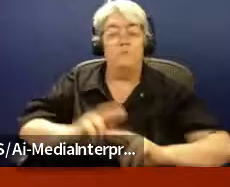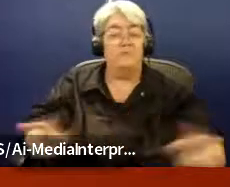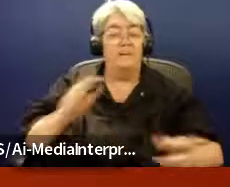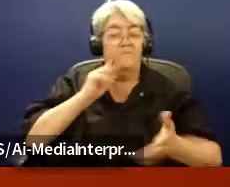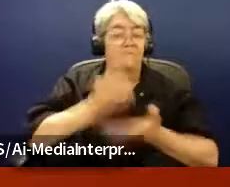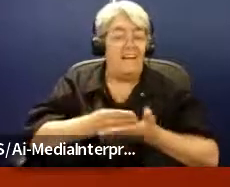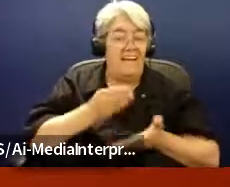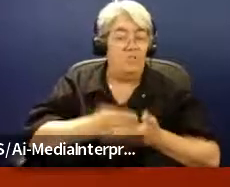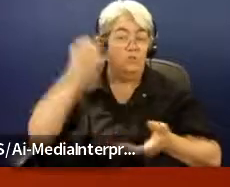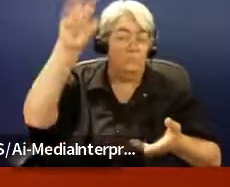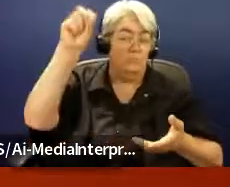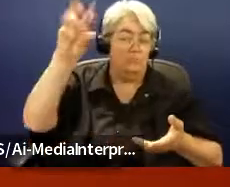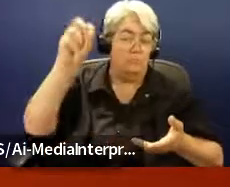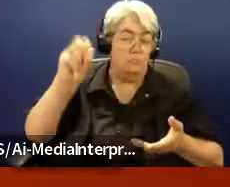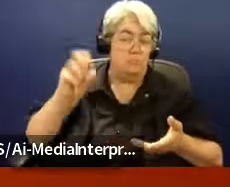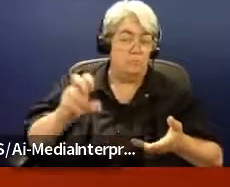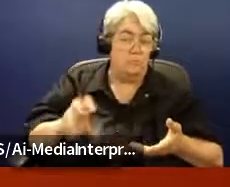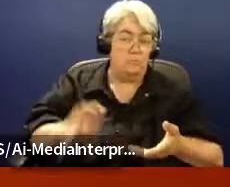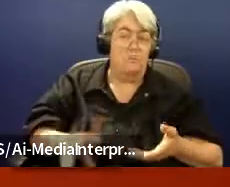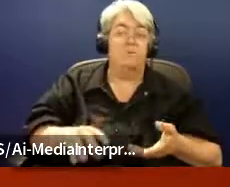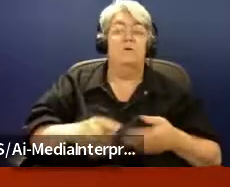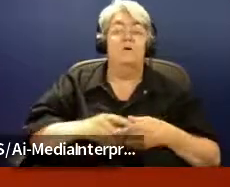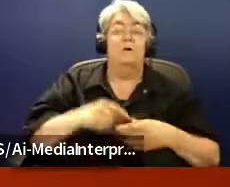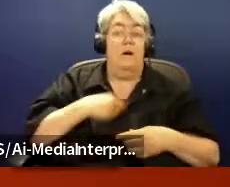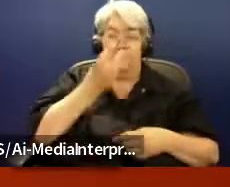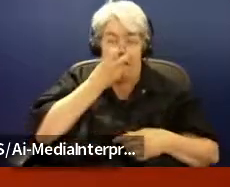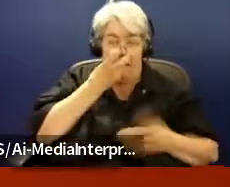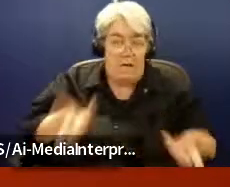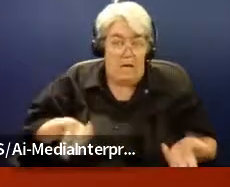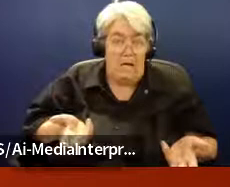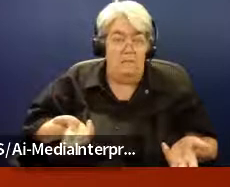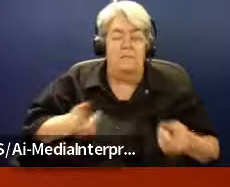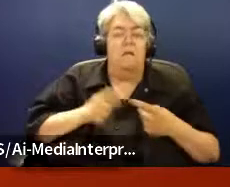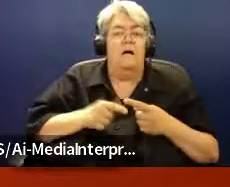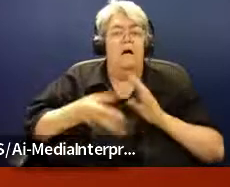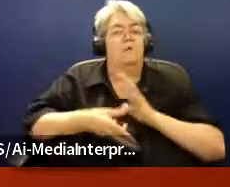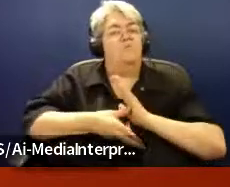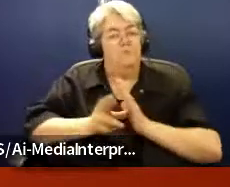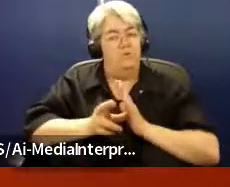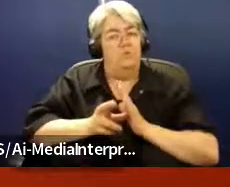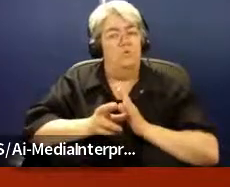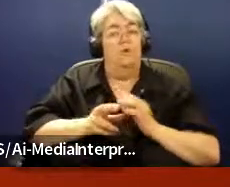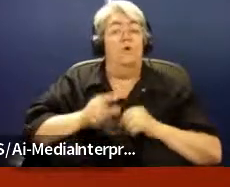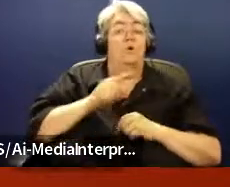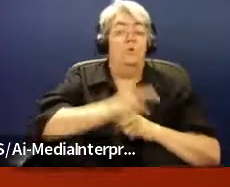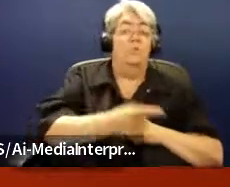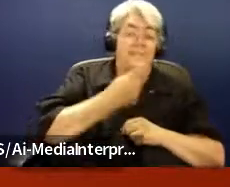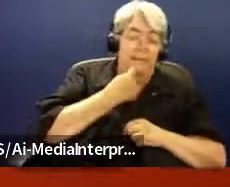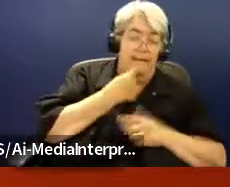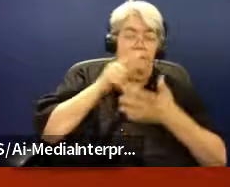and it also needs to be a review step, if you're submitting a financial form or other type of user controllable data